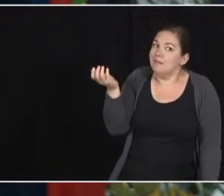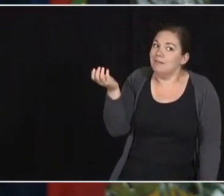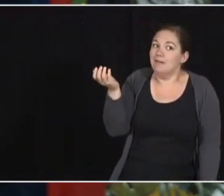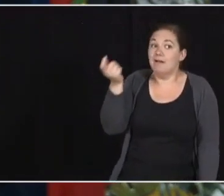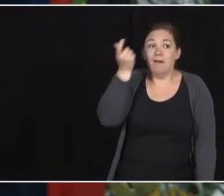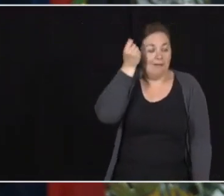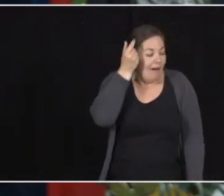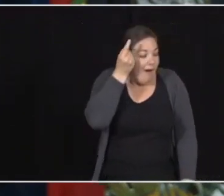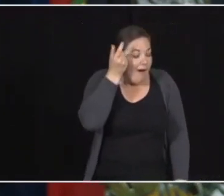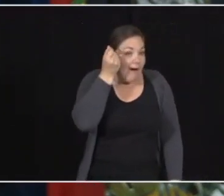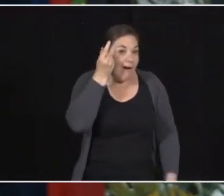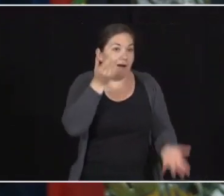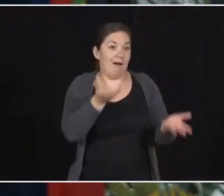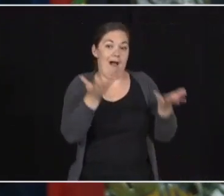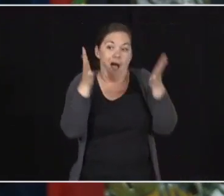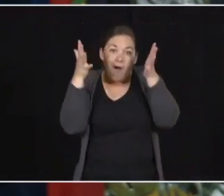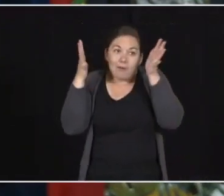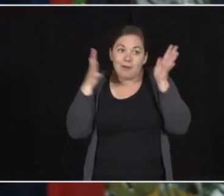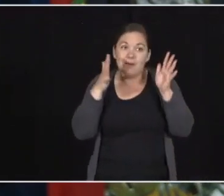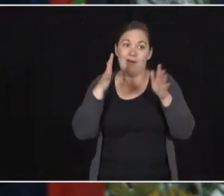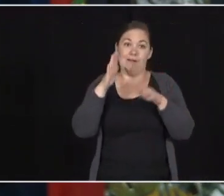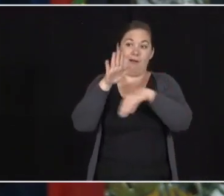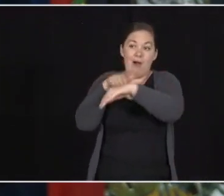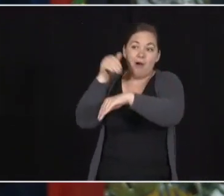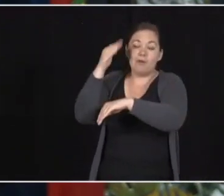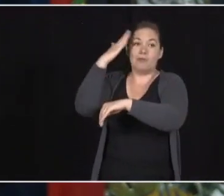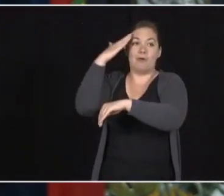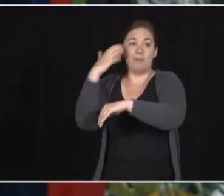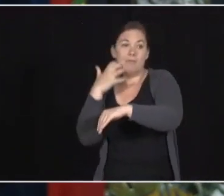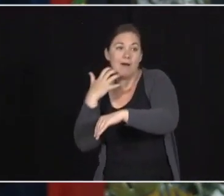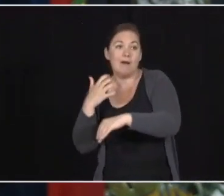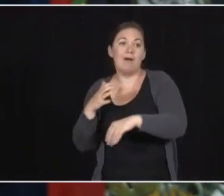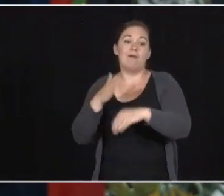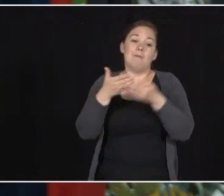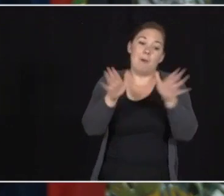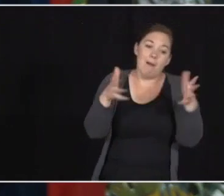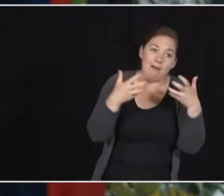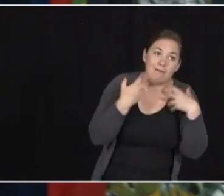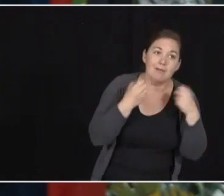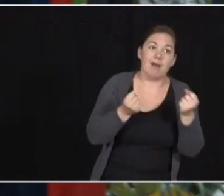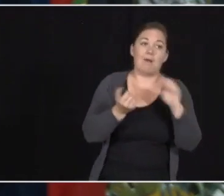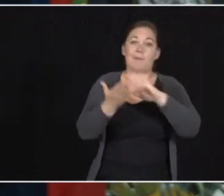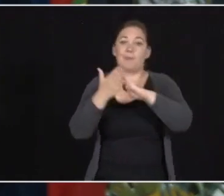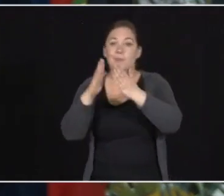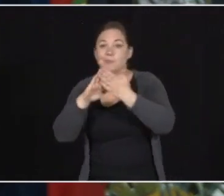After bringing everyone else and on top of it. He brought the hospitals in. We brought community health. We are bringing everyone in.